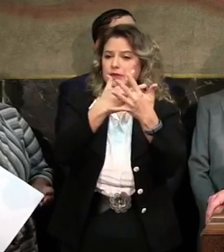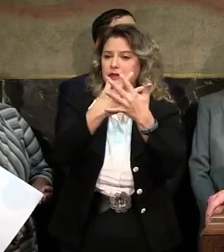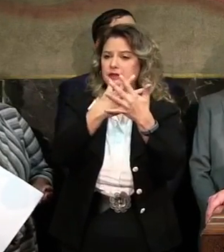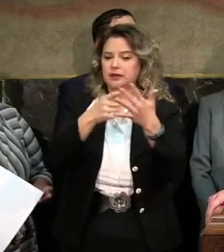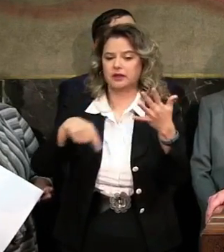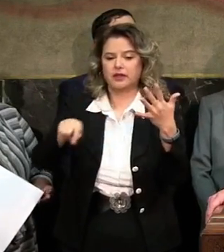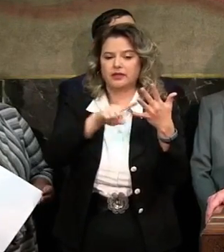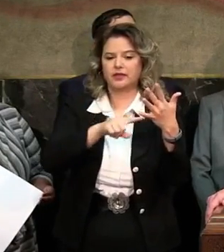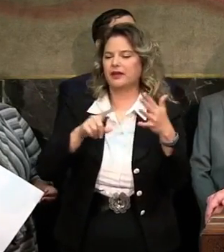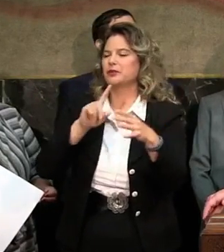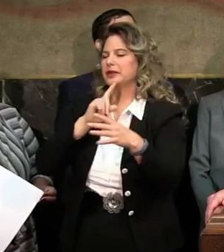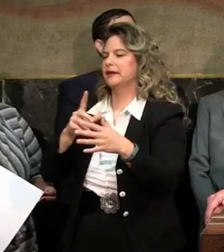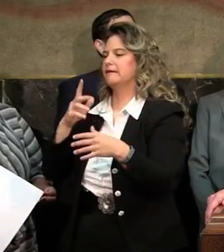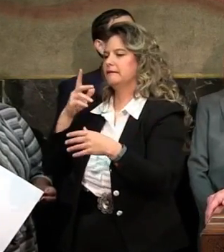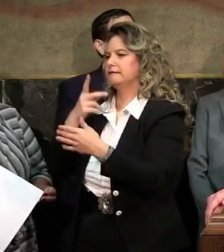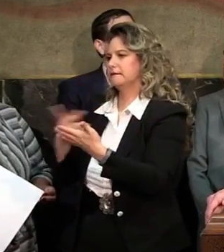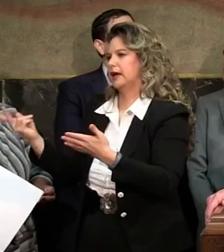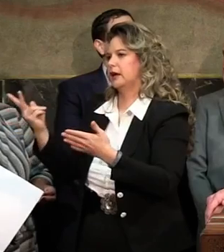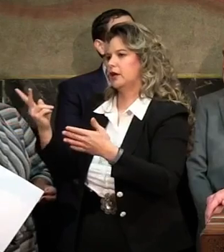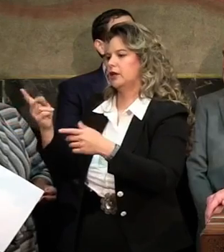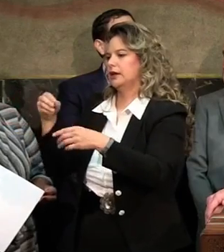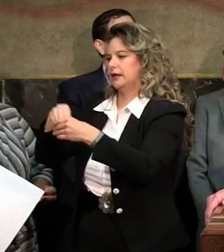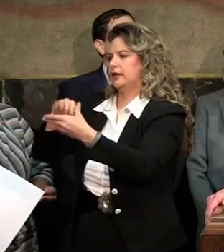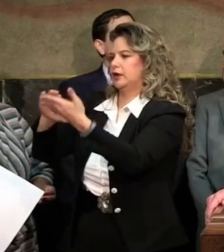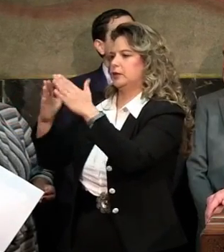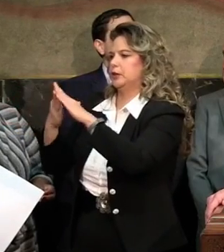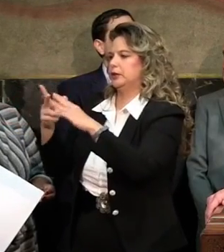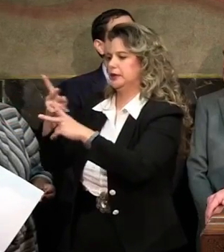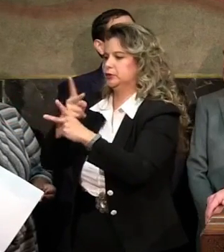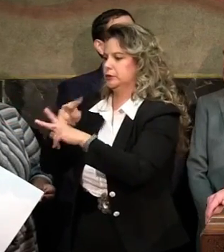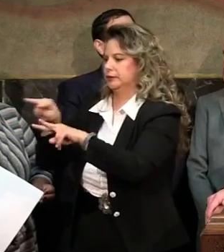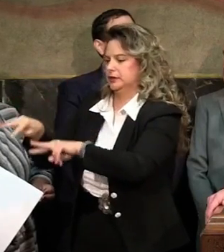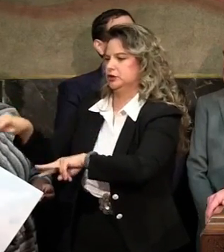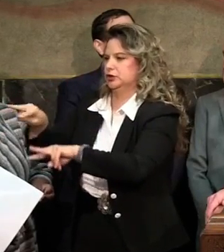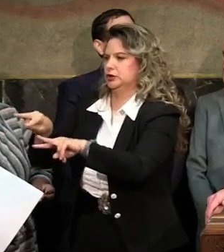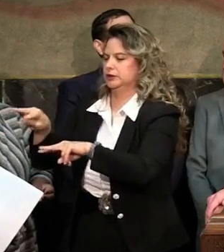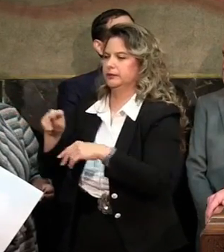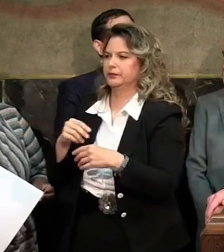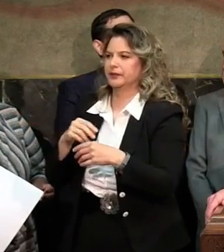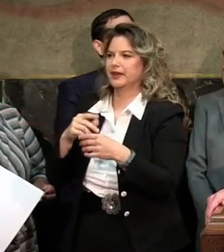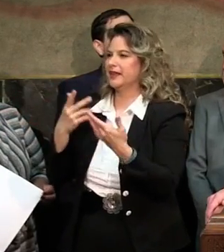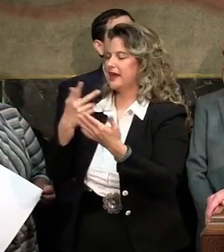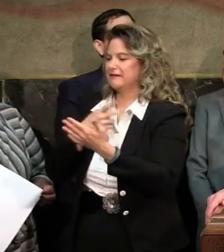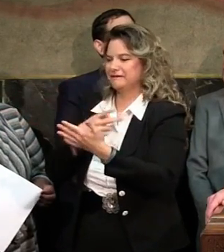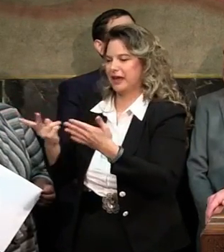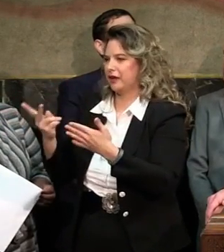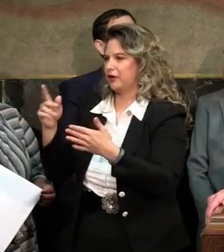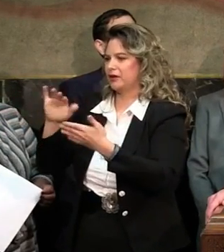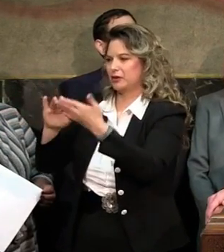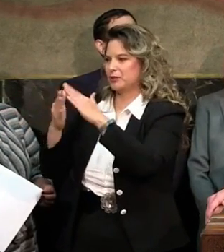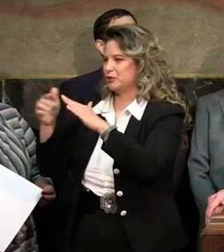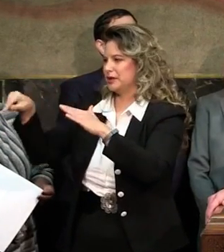supervision again more than half of the people that enter our prisons fail community supervision and we know that